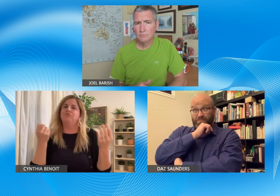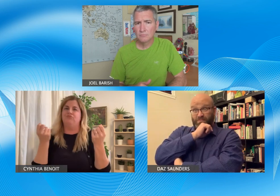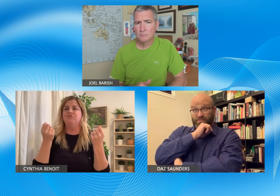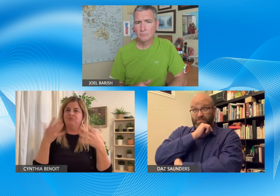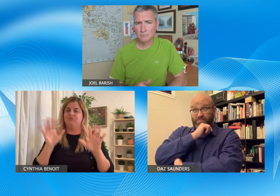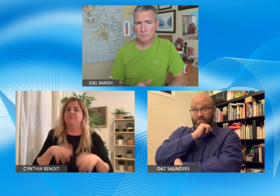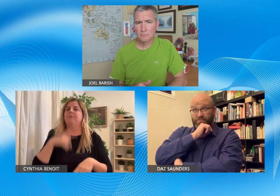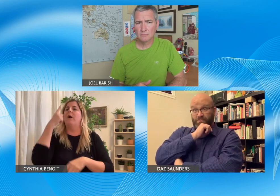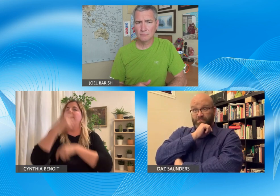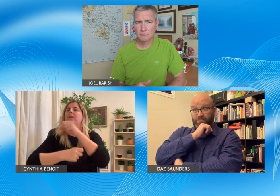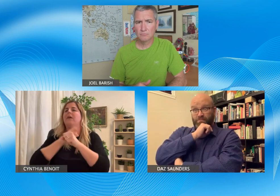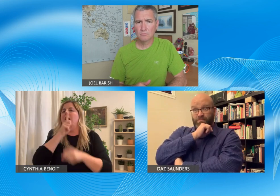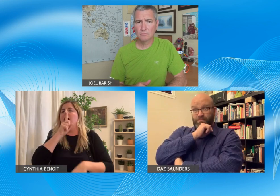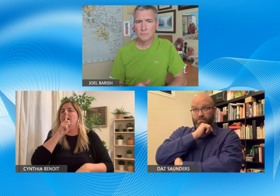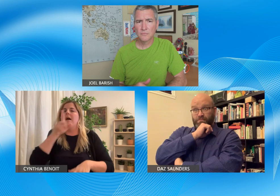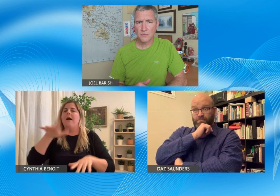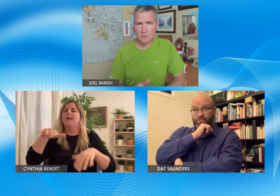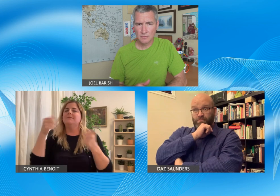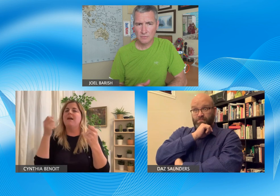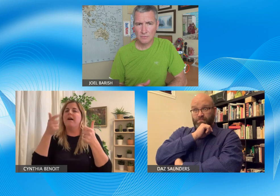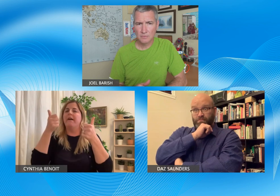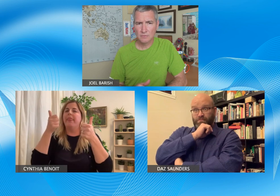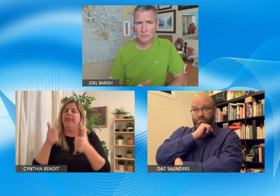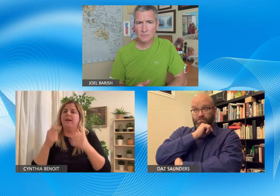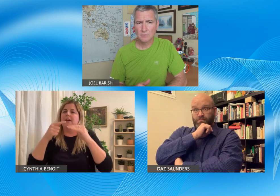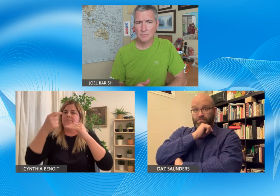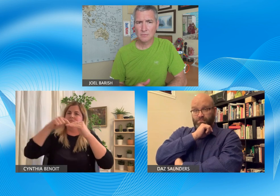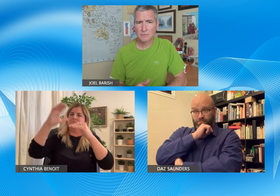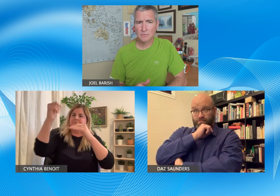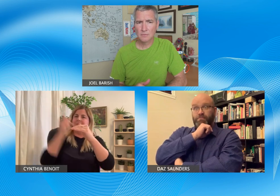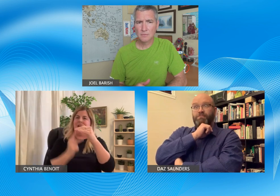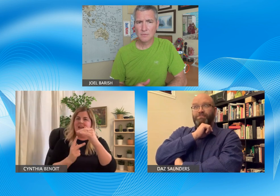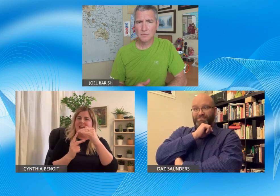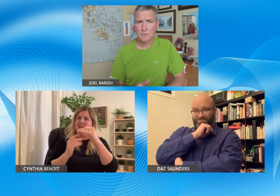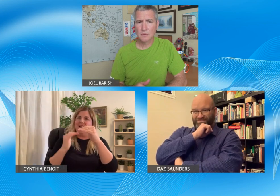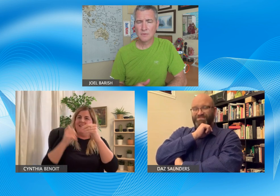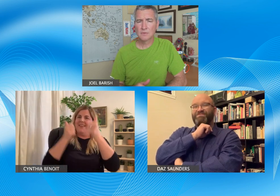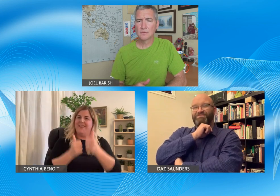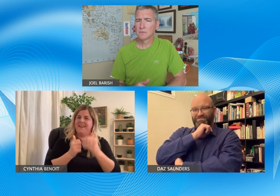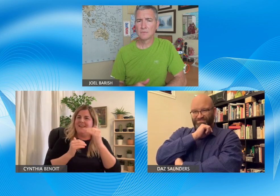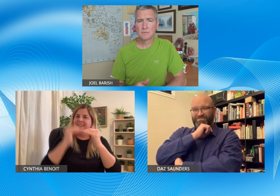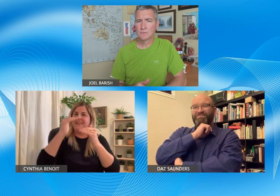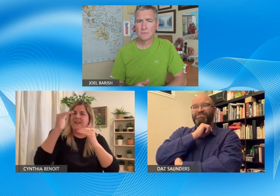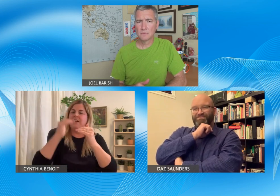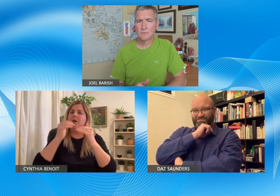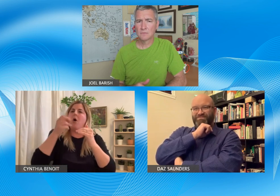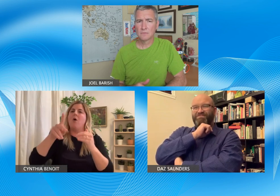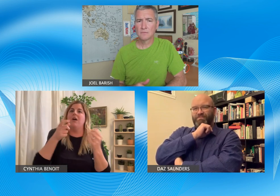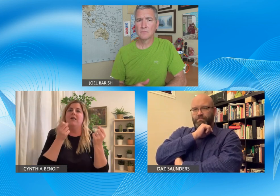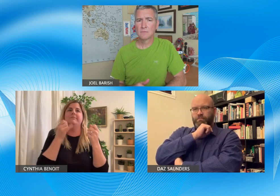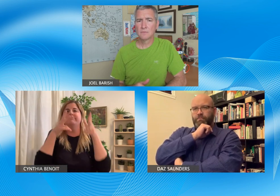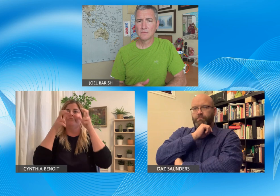If you were to be evaluated after a year of barely using sign language. Knowing your aptitudes degrade over time, would you revert back to your original benchmark?